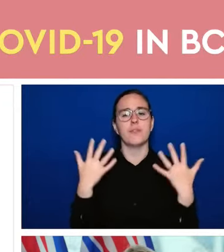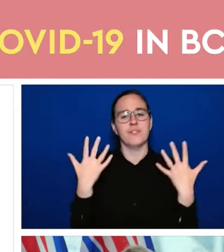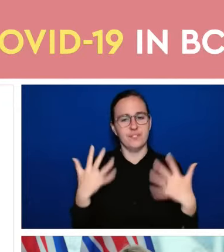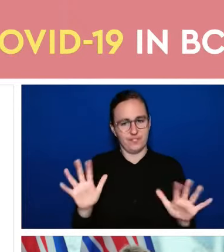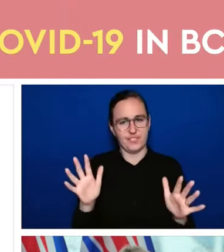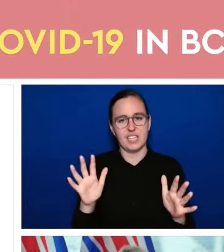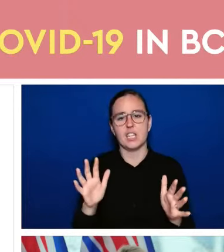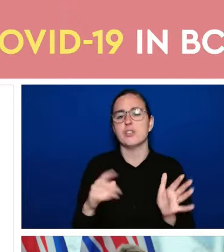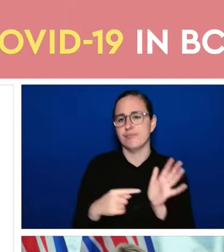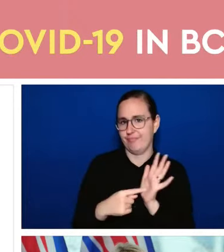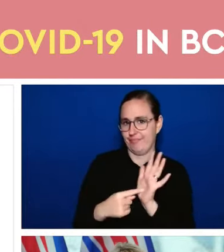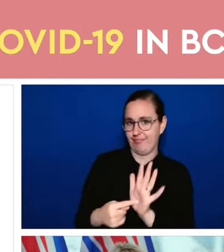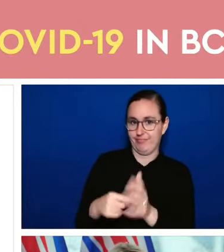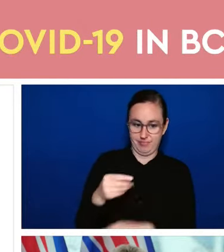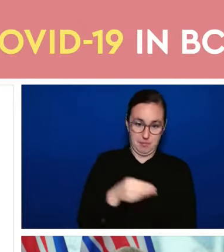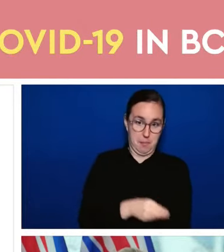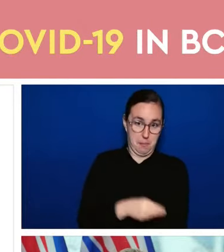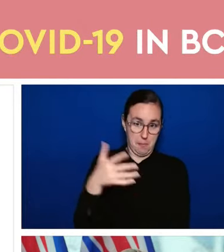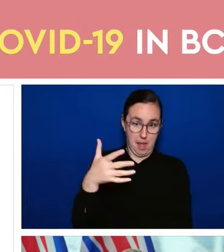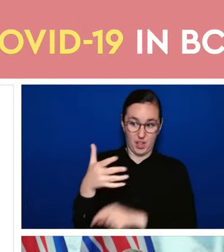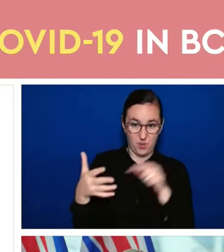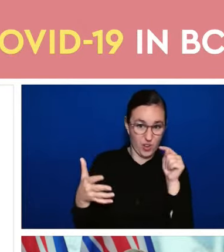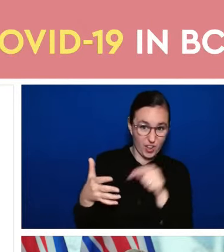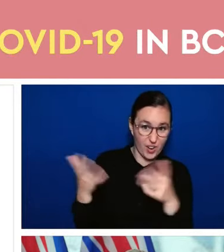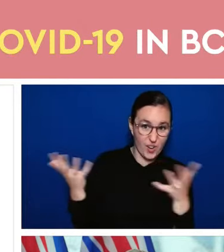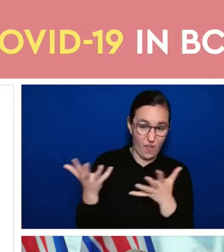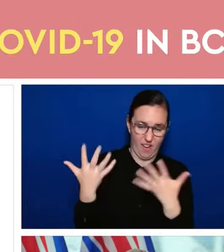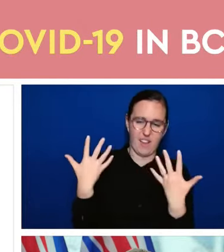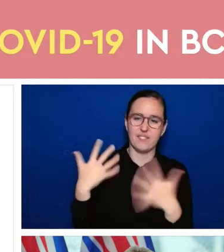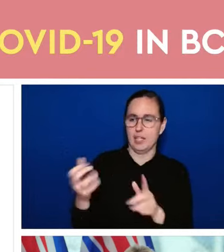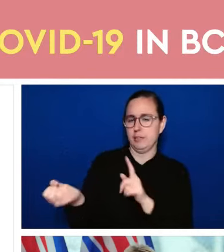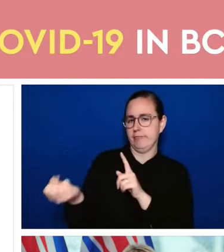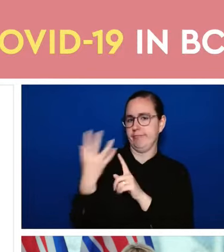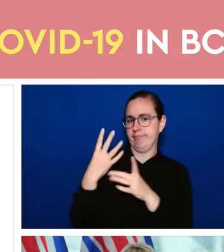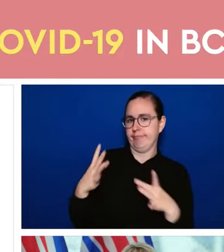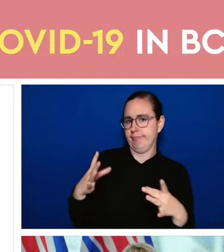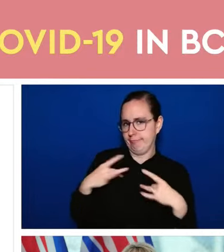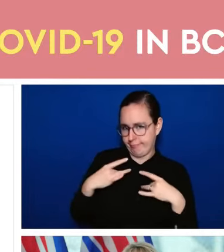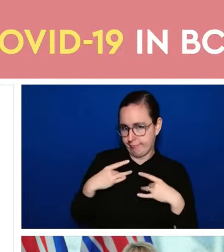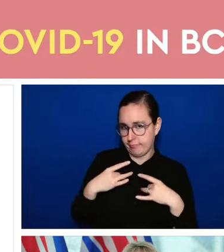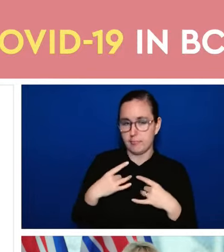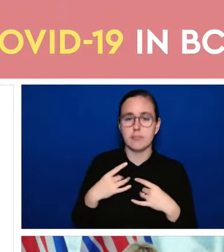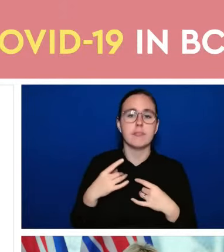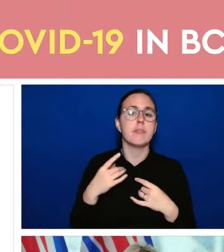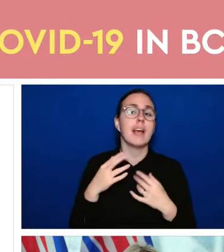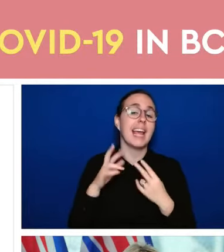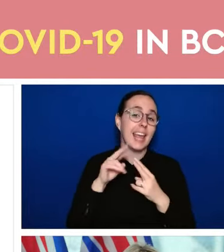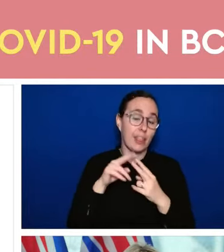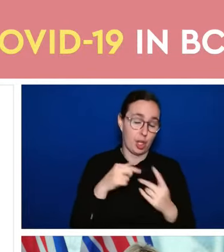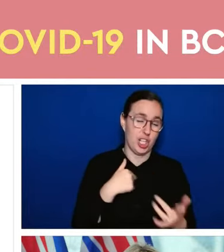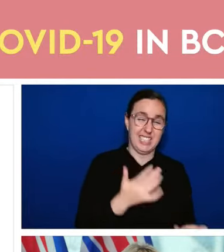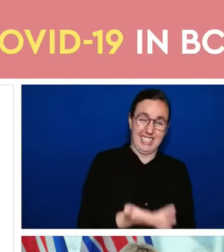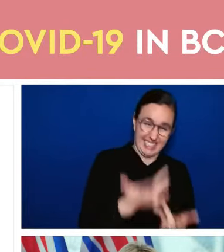or may not have lead to symptoms or illnesses severe illness and this is something that is not